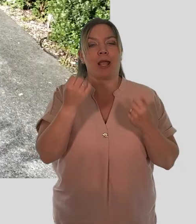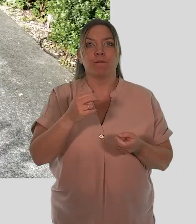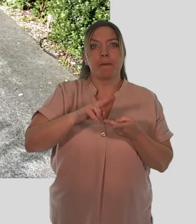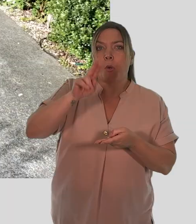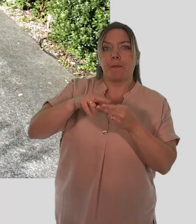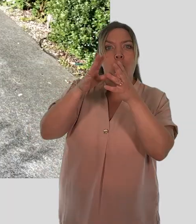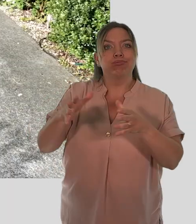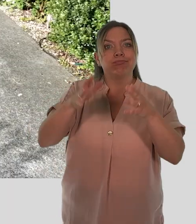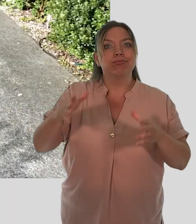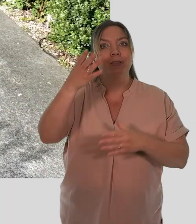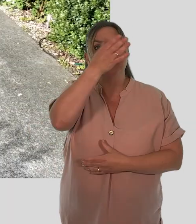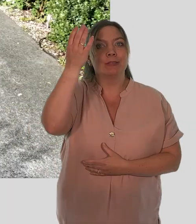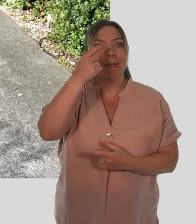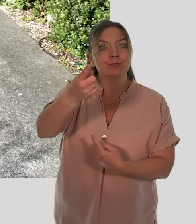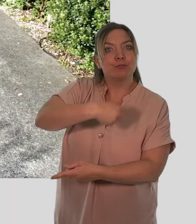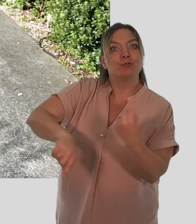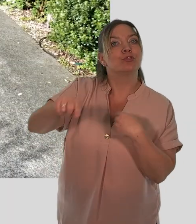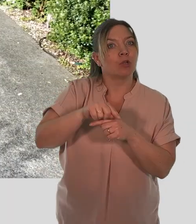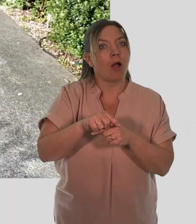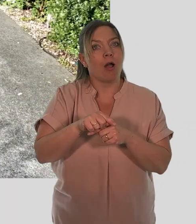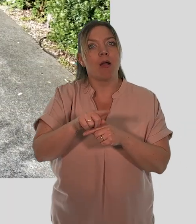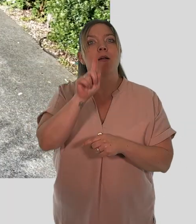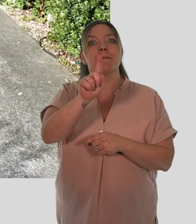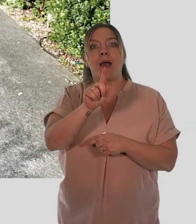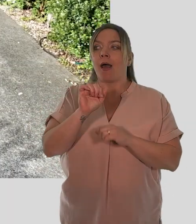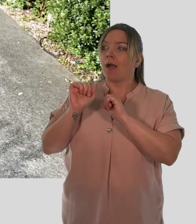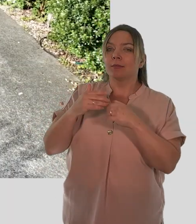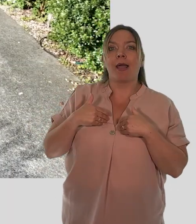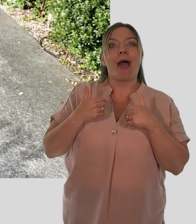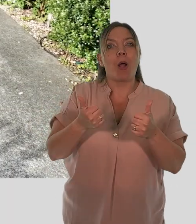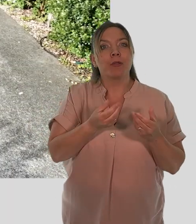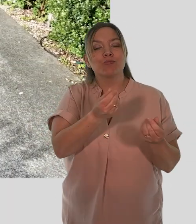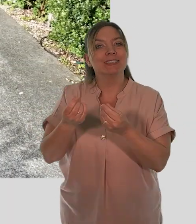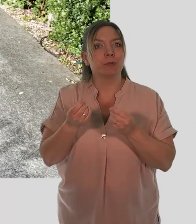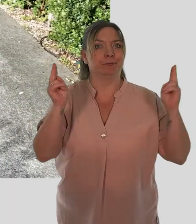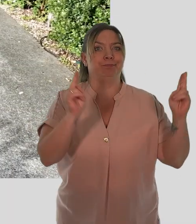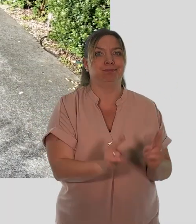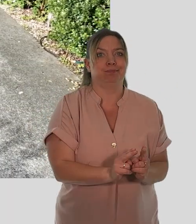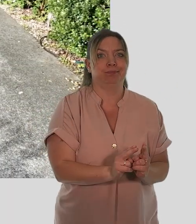care pathways for people living with dementia and their families.